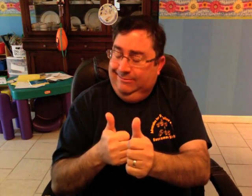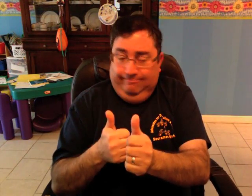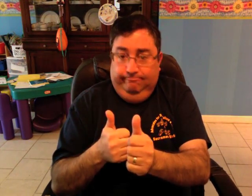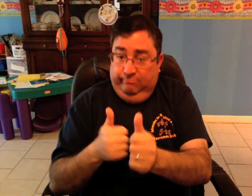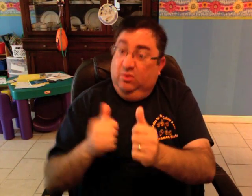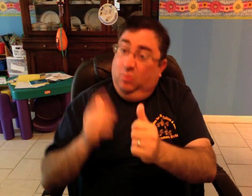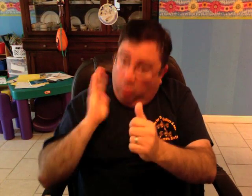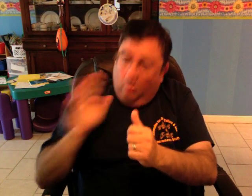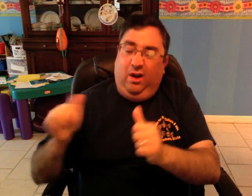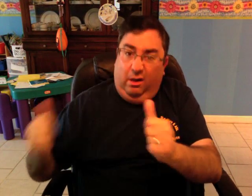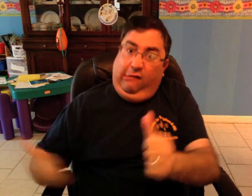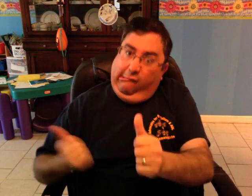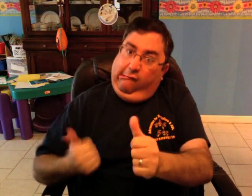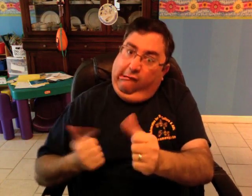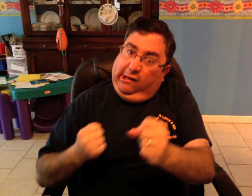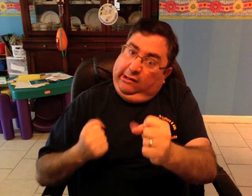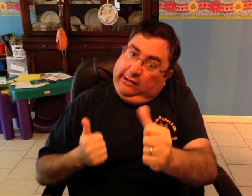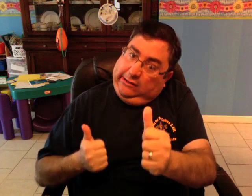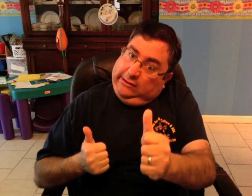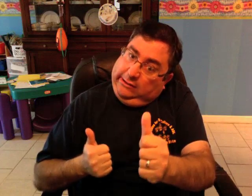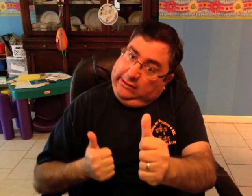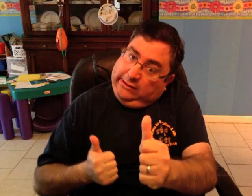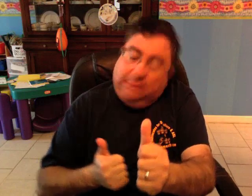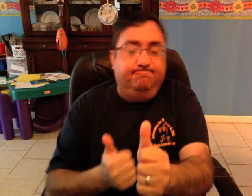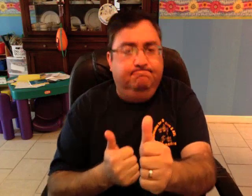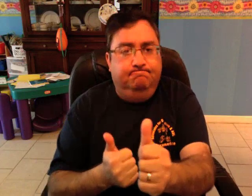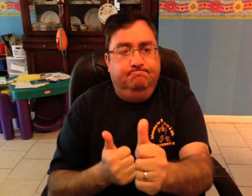They will be constantly working to try to catch up.